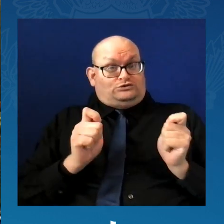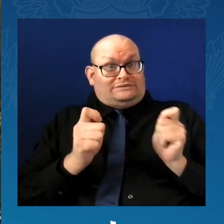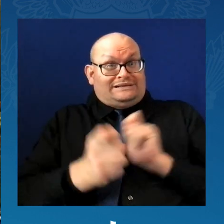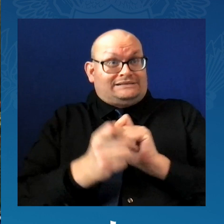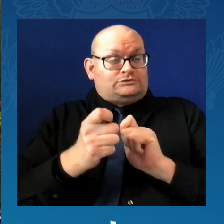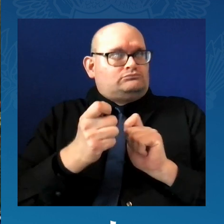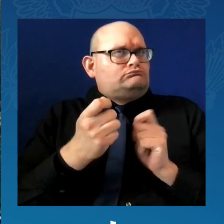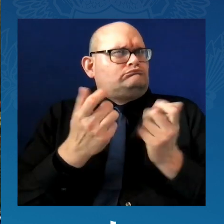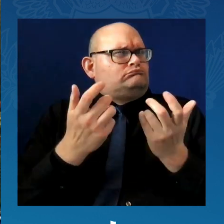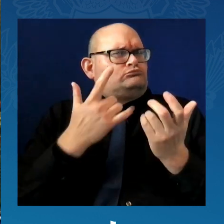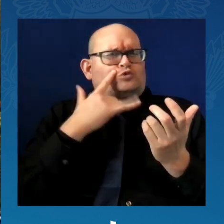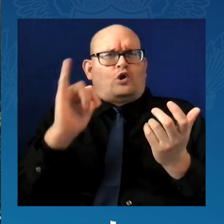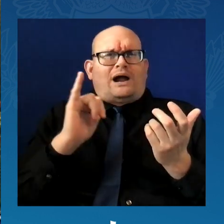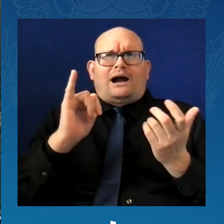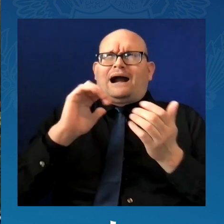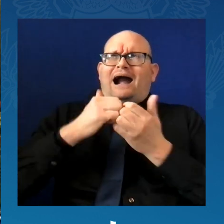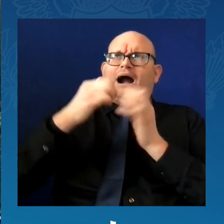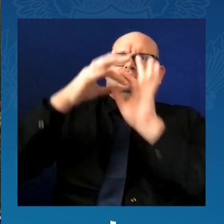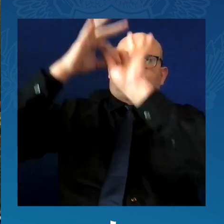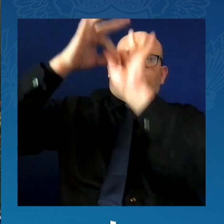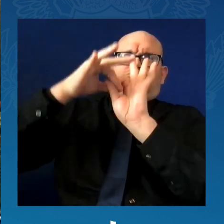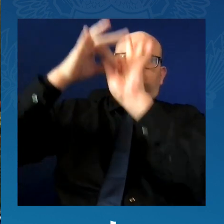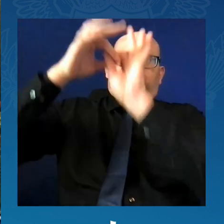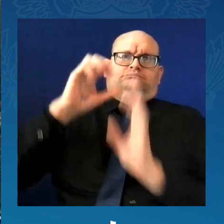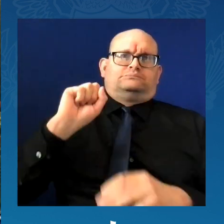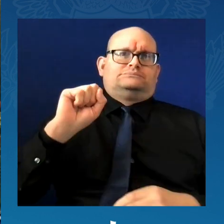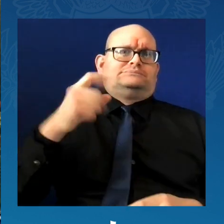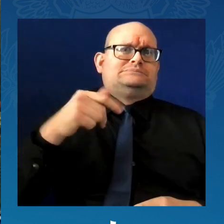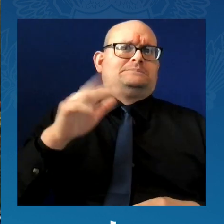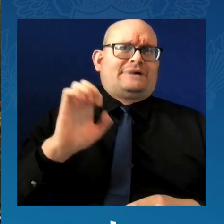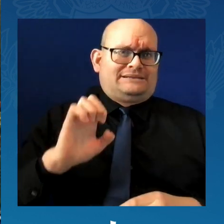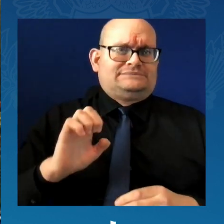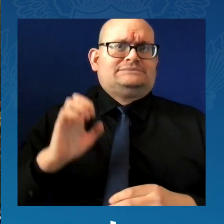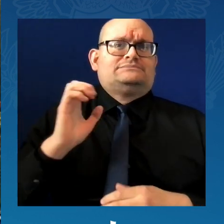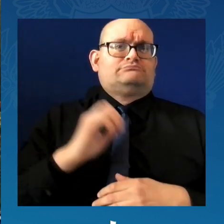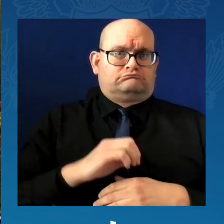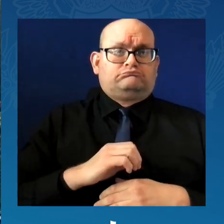Series of great observatories in addition to what we already have.